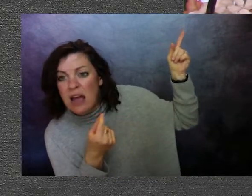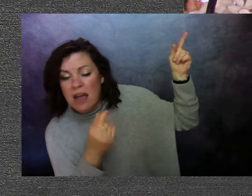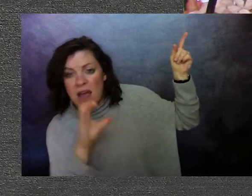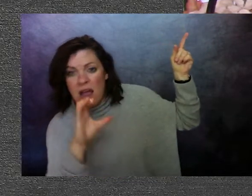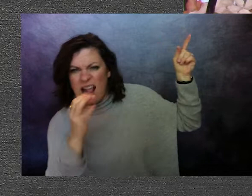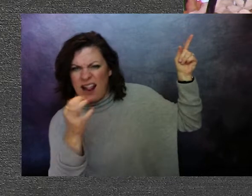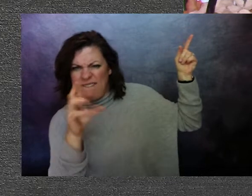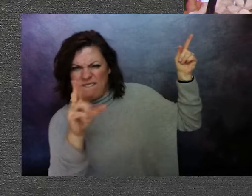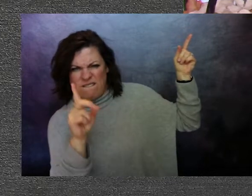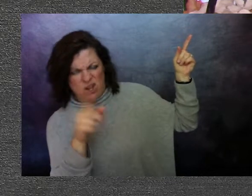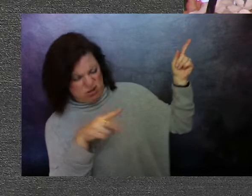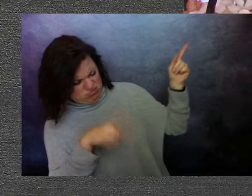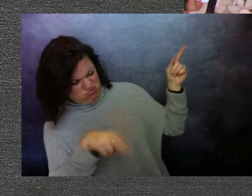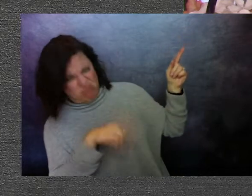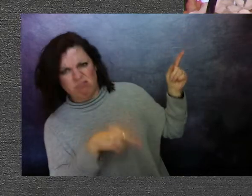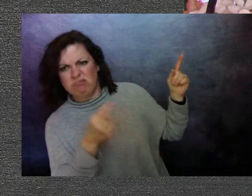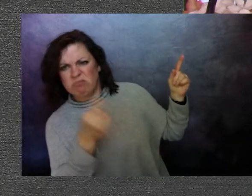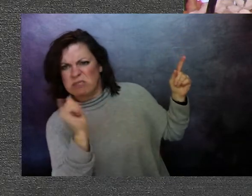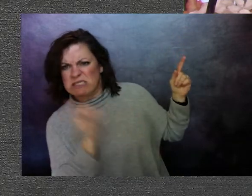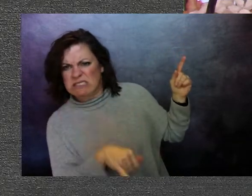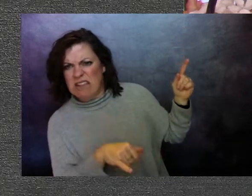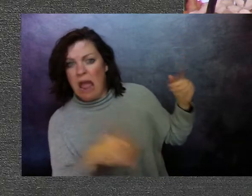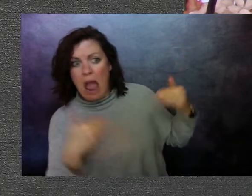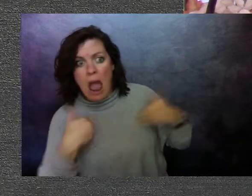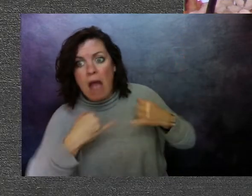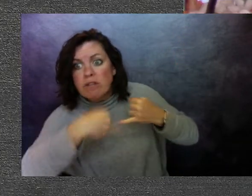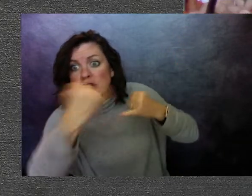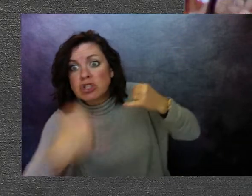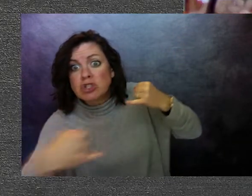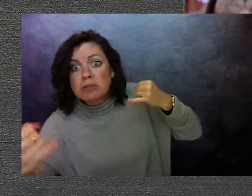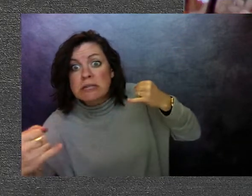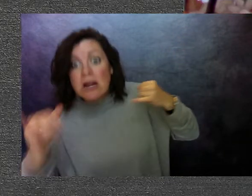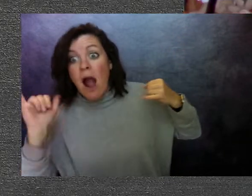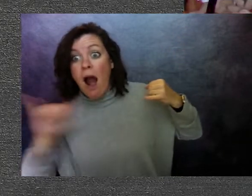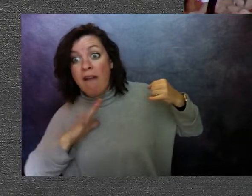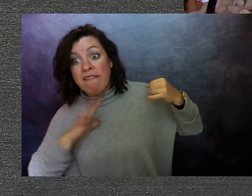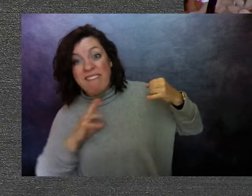There was a long string on it and Clifford took ahold of the string and he ran.